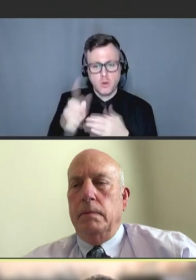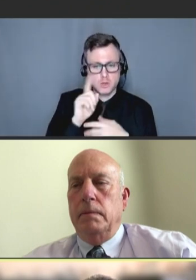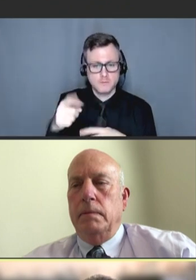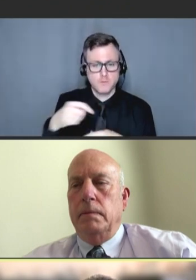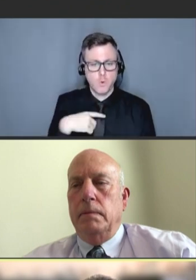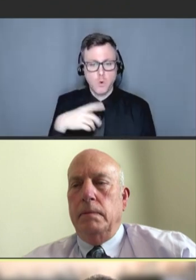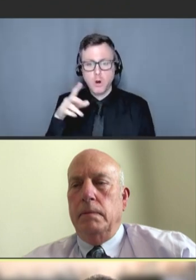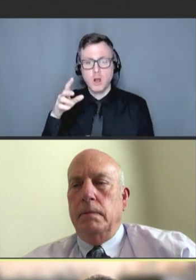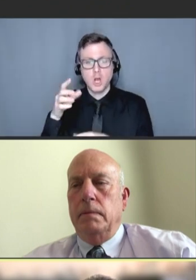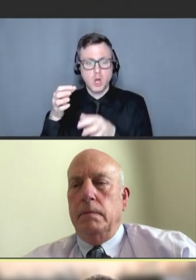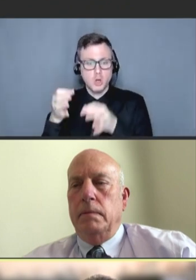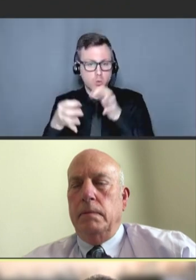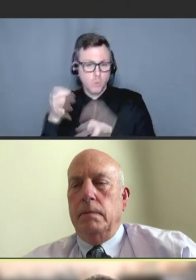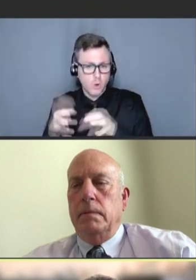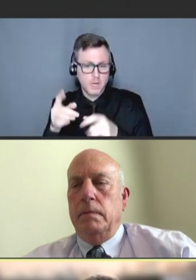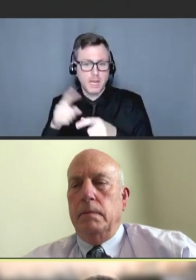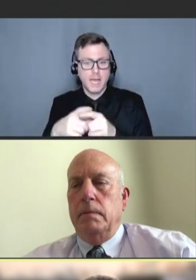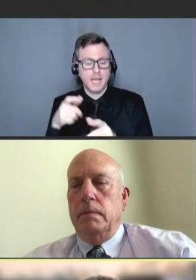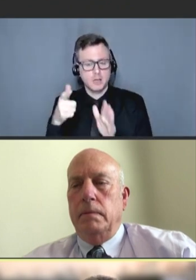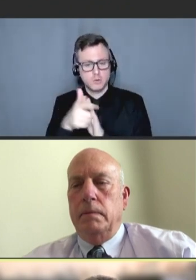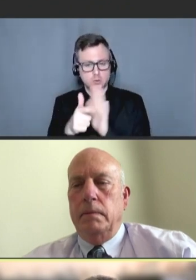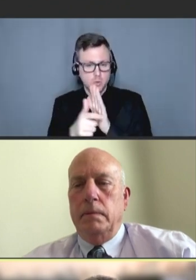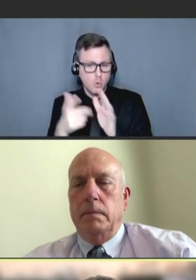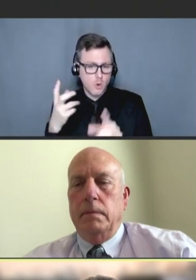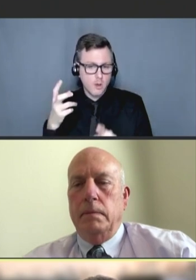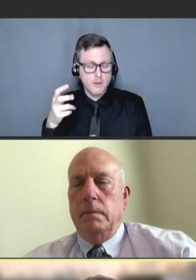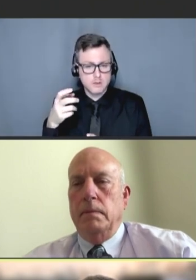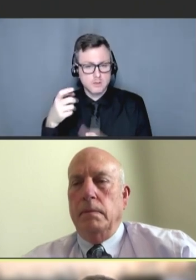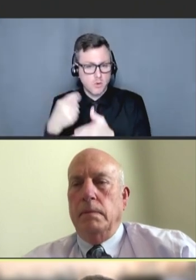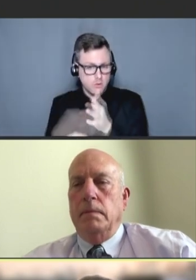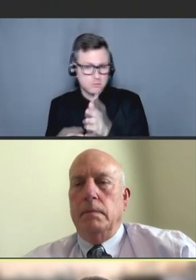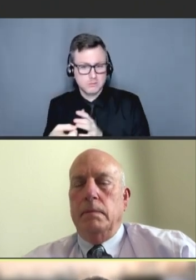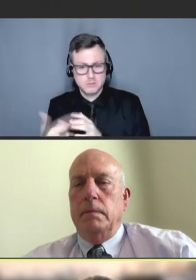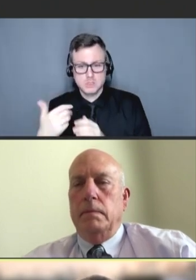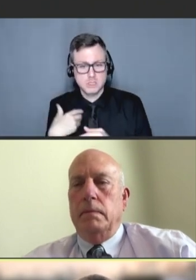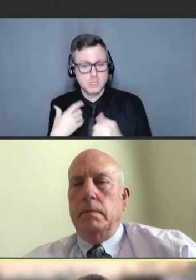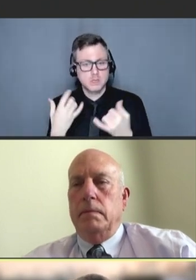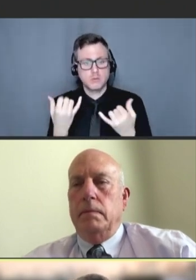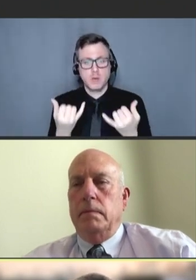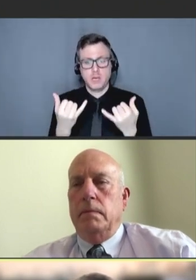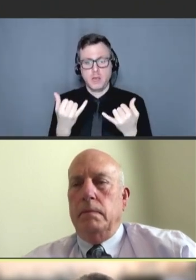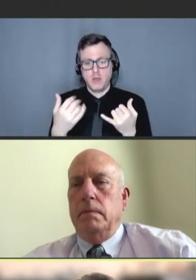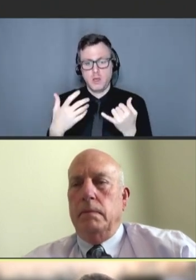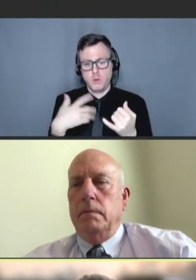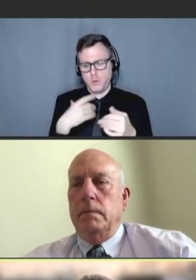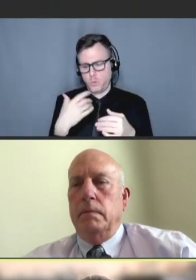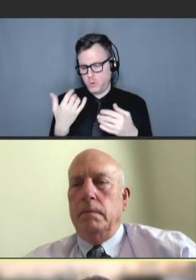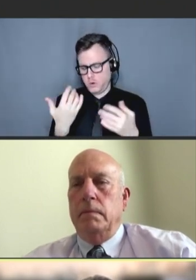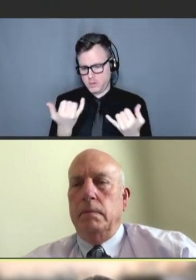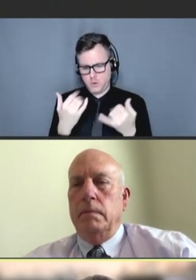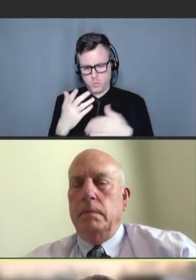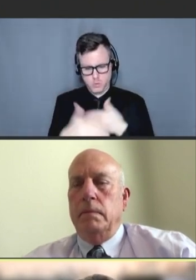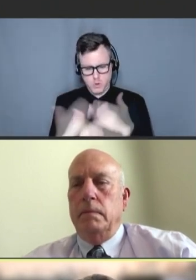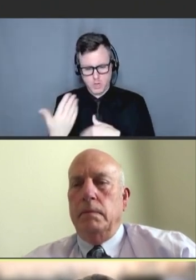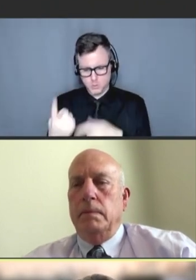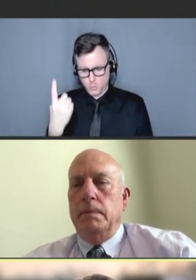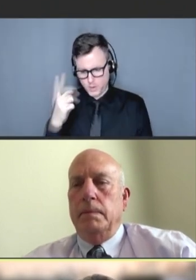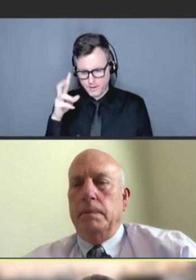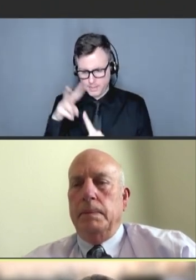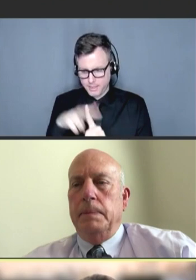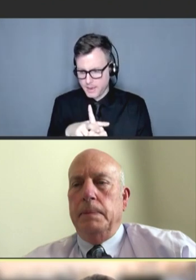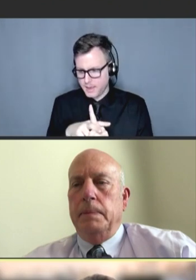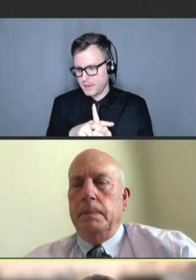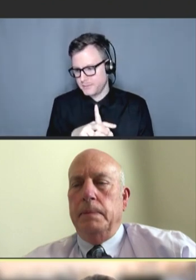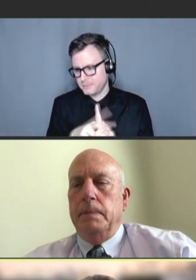They are -- they have -- they are in the middle of processing one claim and they also continue